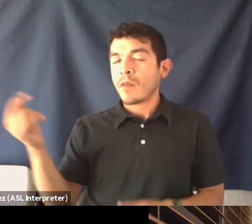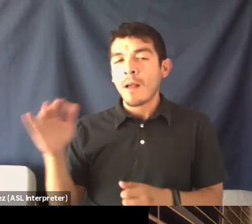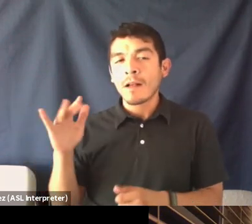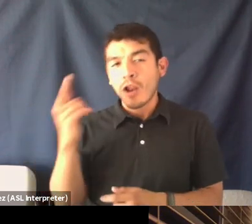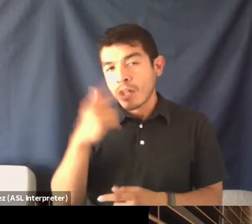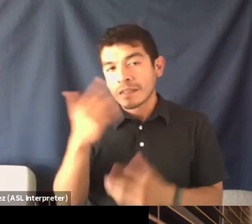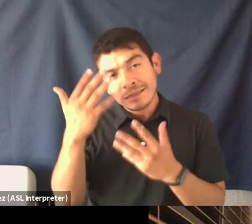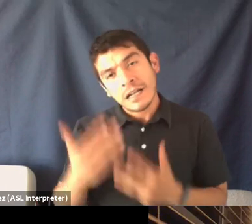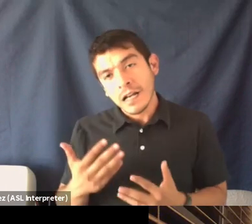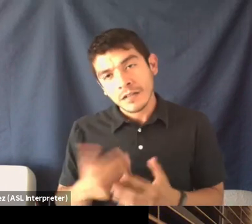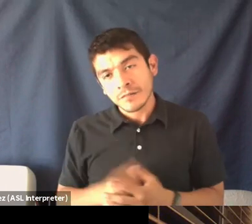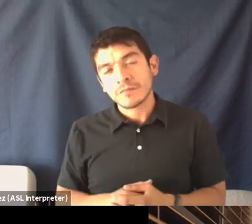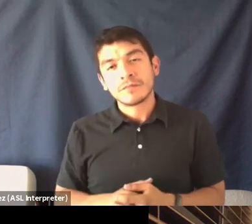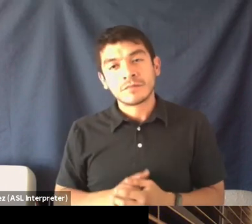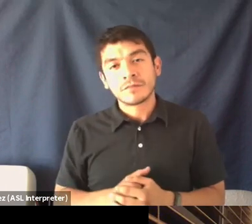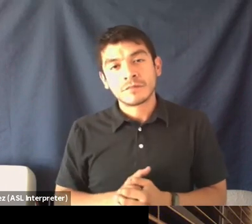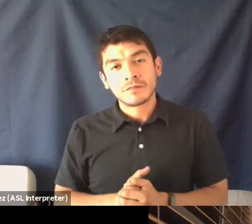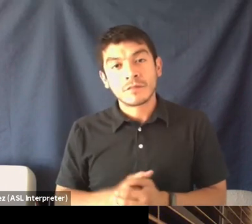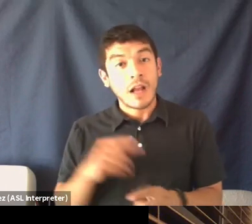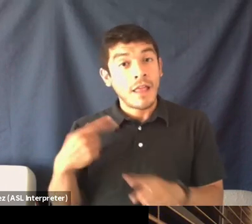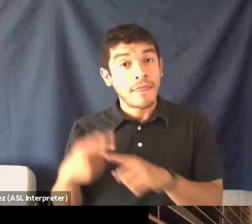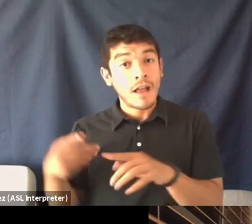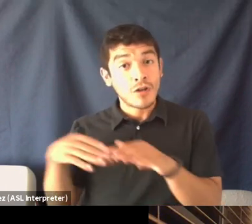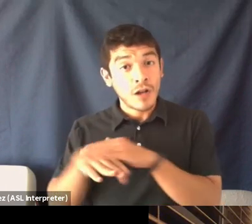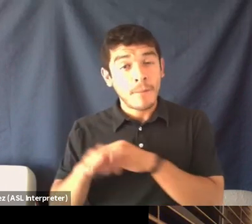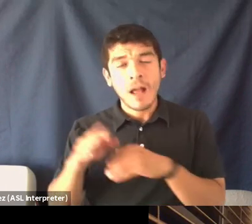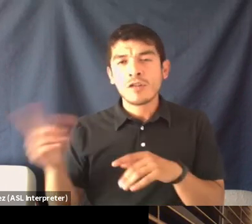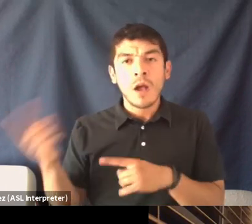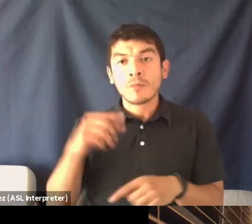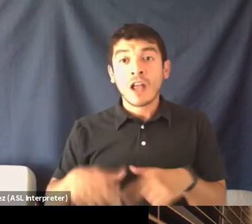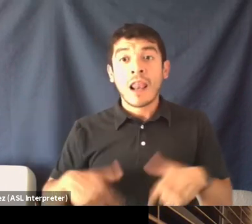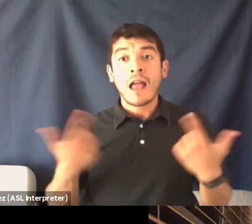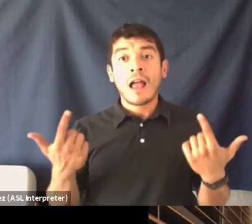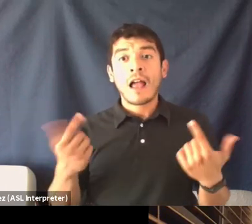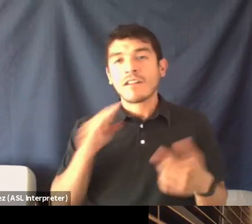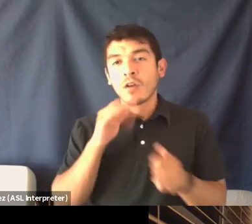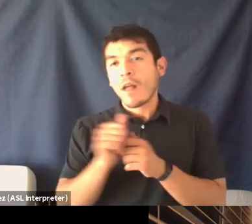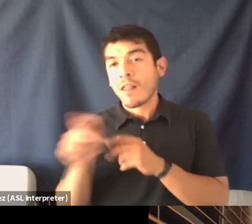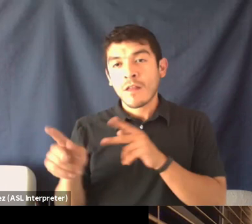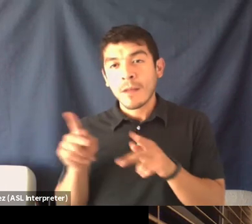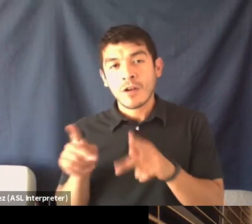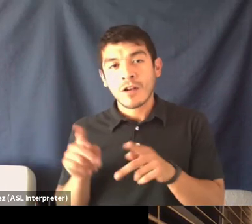And she would look really down and then she would come to life in interacting with other people. That was interesting.